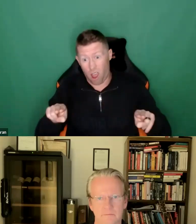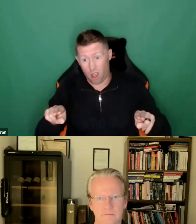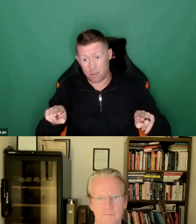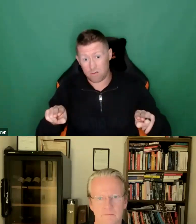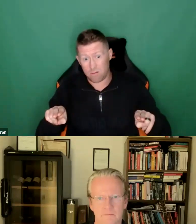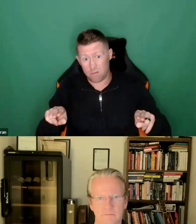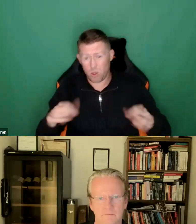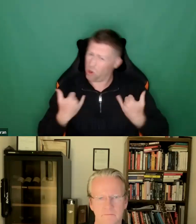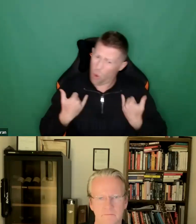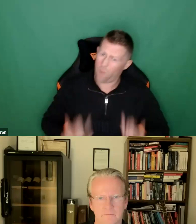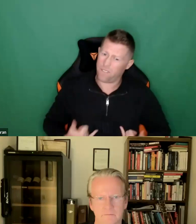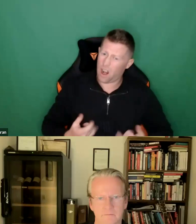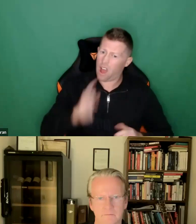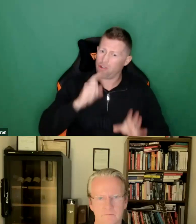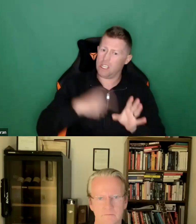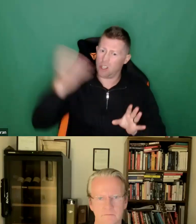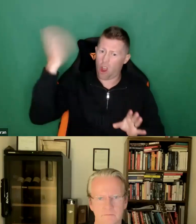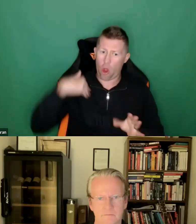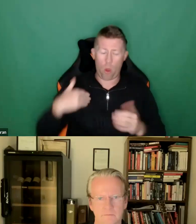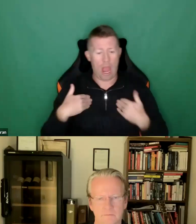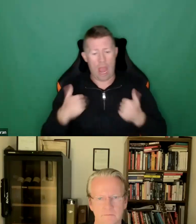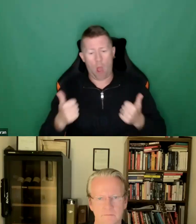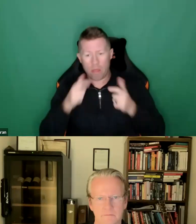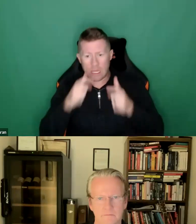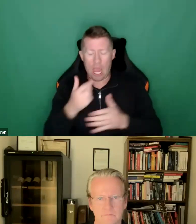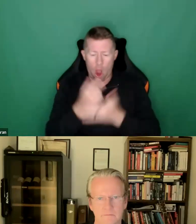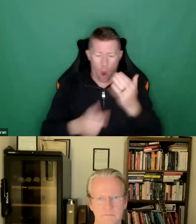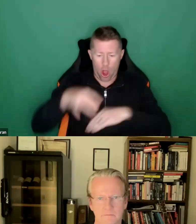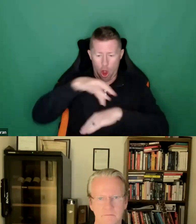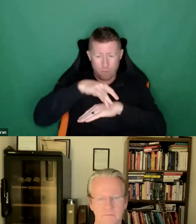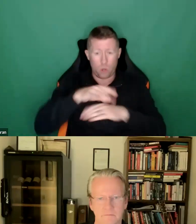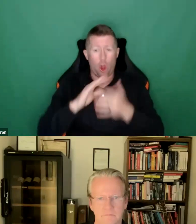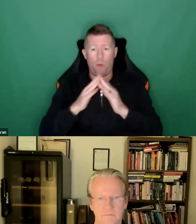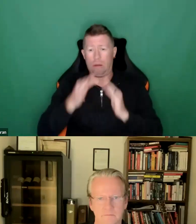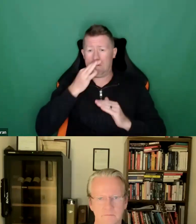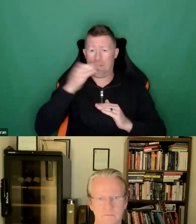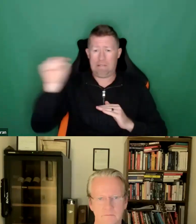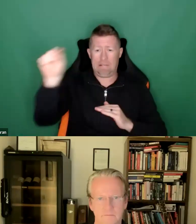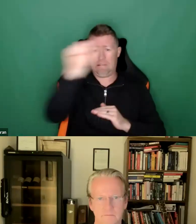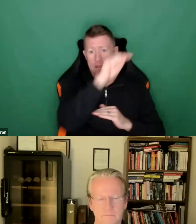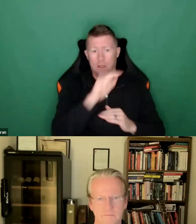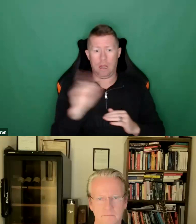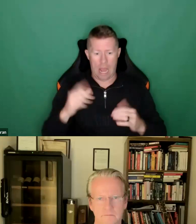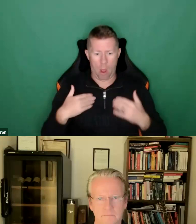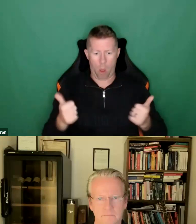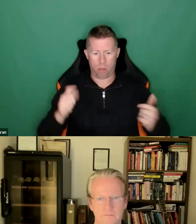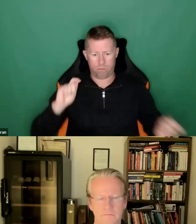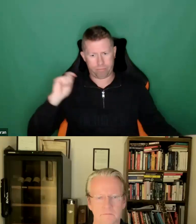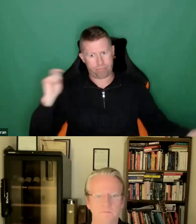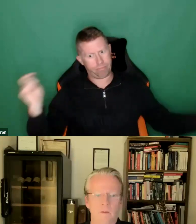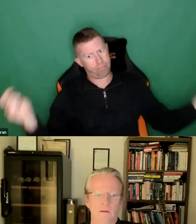there were just nurses and doctors and hospital, no one else there, all the children in one giant room,